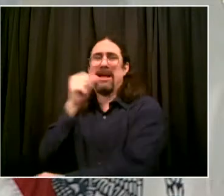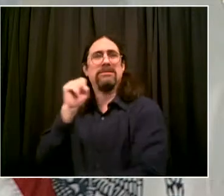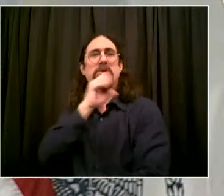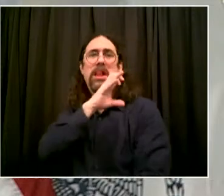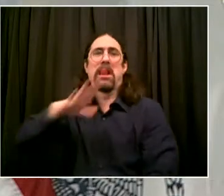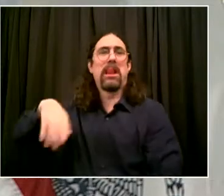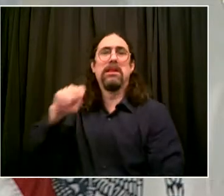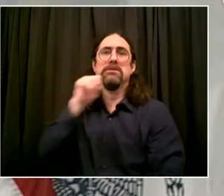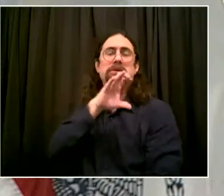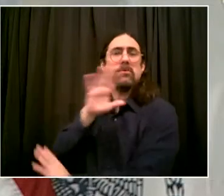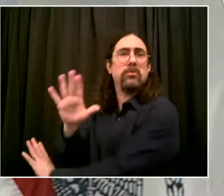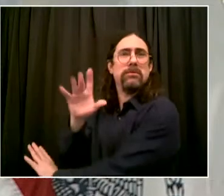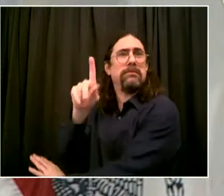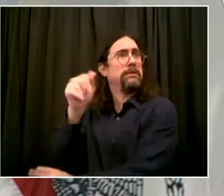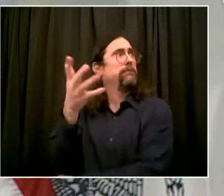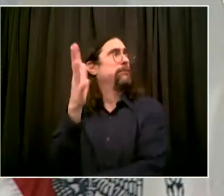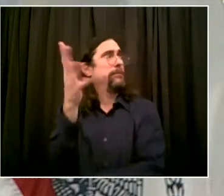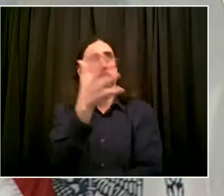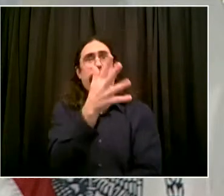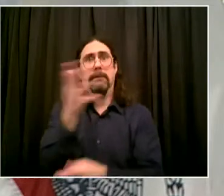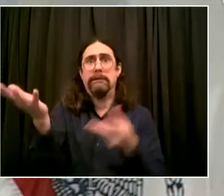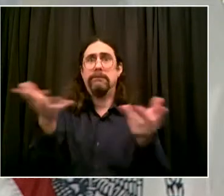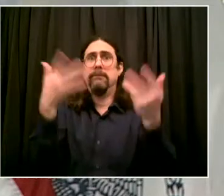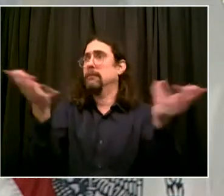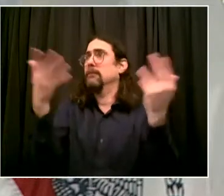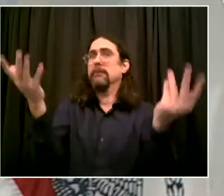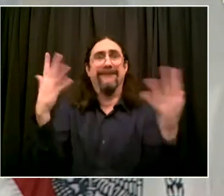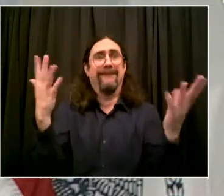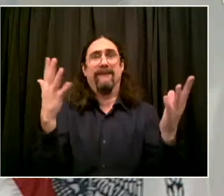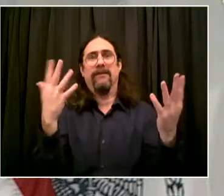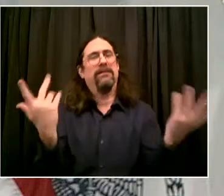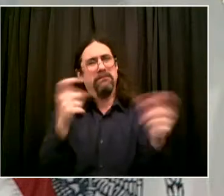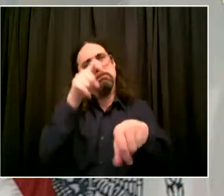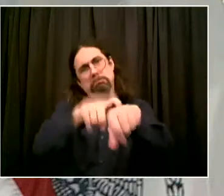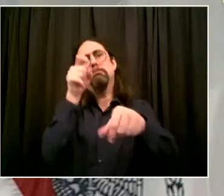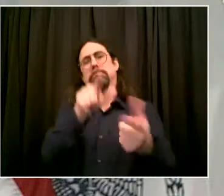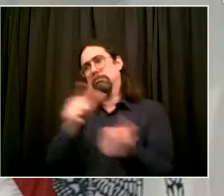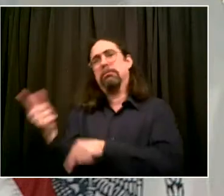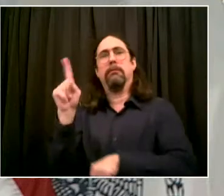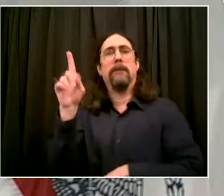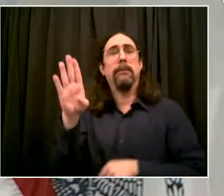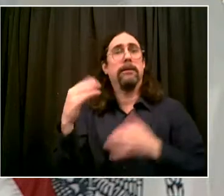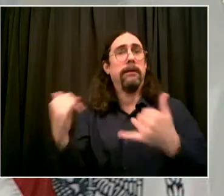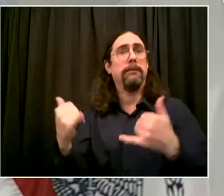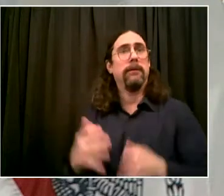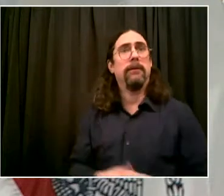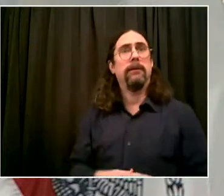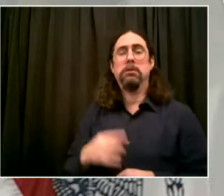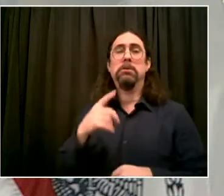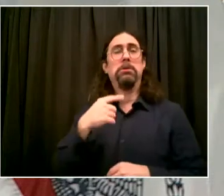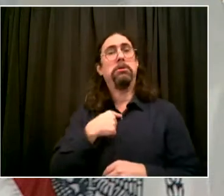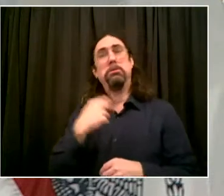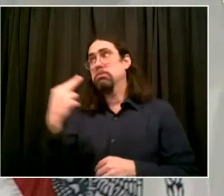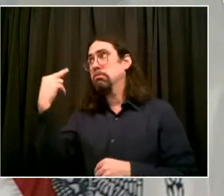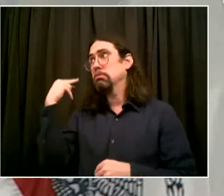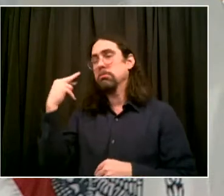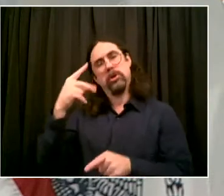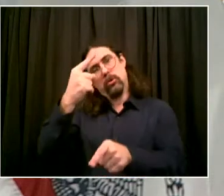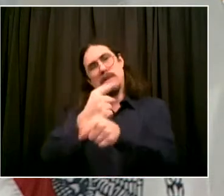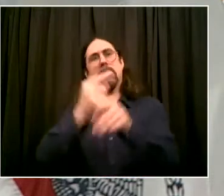THEEOY NE OF THE VACCINENE RIGIGT H NOW, WHO ARE ANXIOUS FOR IT, I'M M SABOLOLUTELEL GLAAD WE E OUFGHT FOFOR THE FREEDOM TO VACCINATE. EVEVERY NSIGLE SENIOR WHO HAS